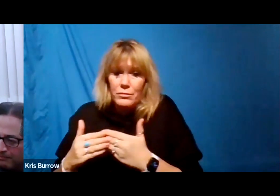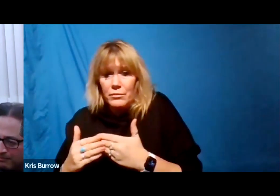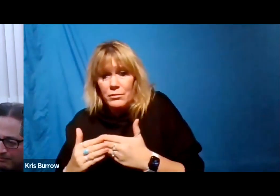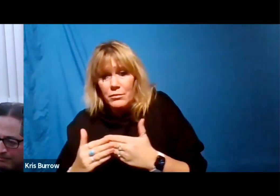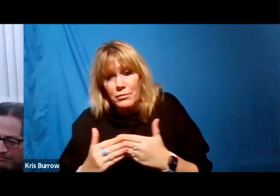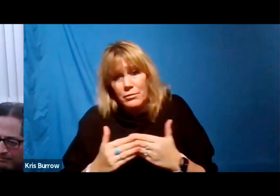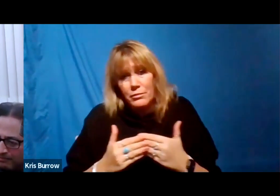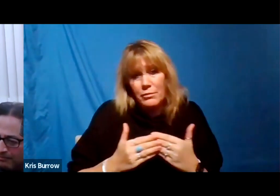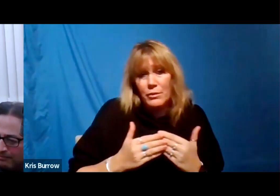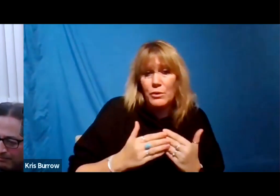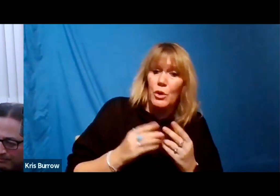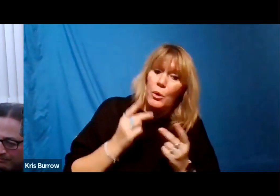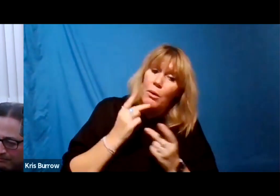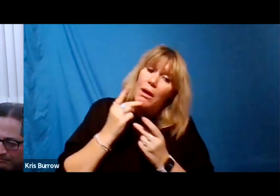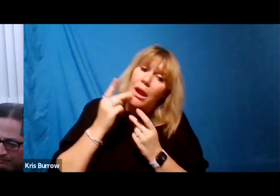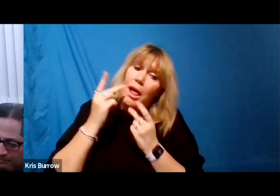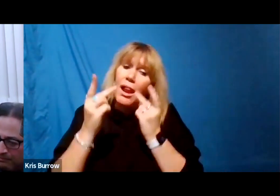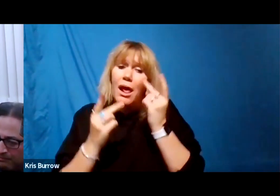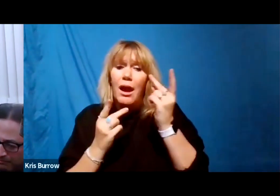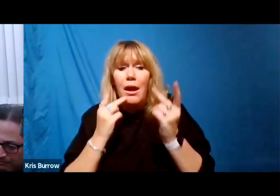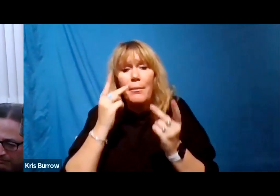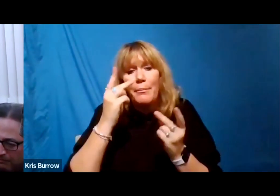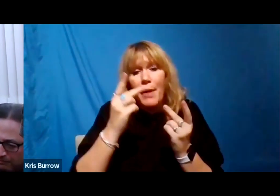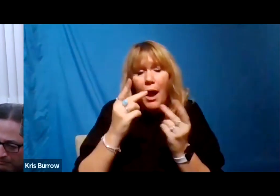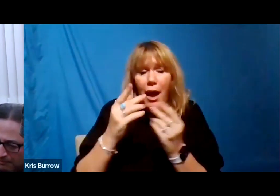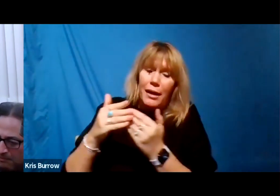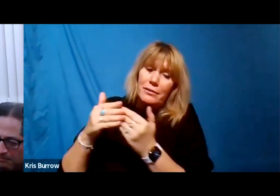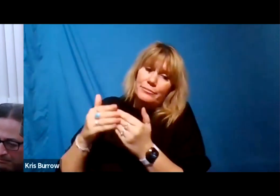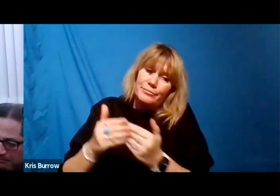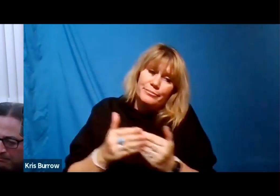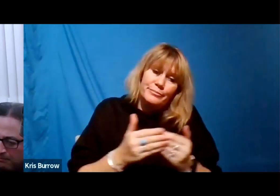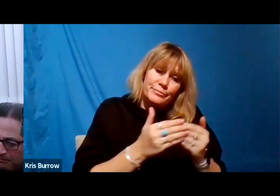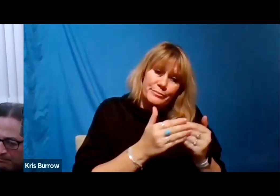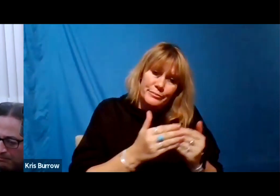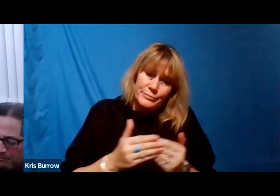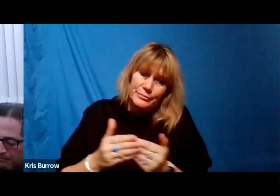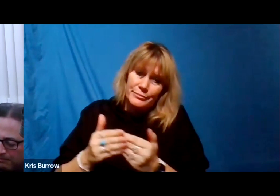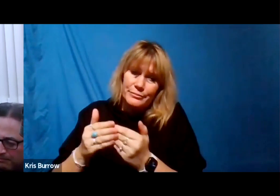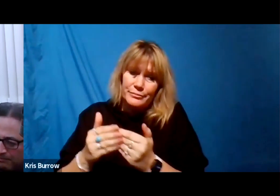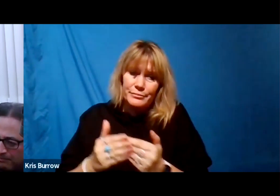since he was about 18, haven't I?